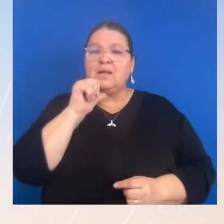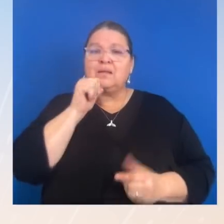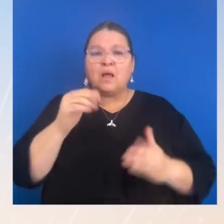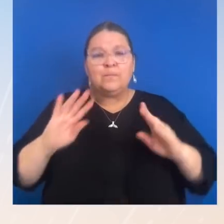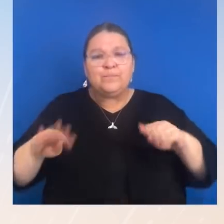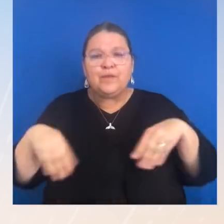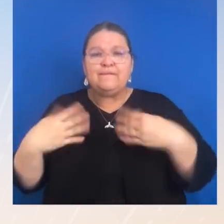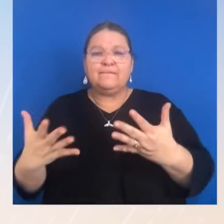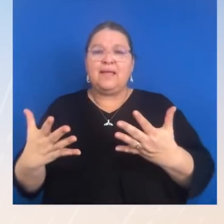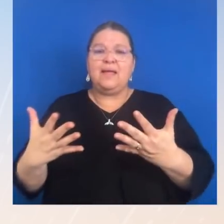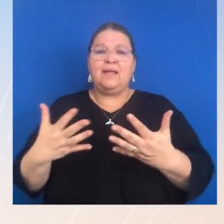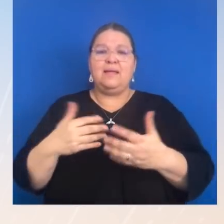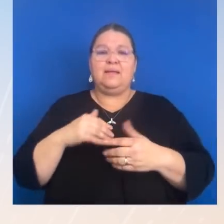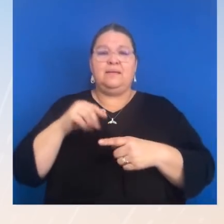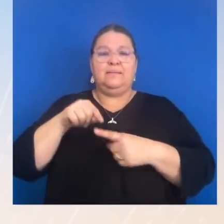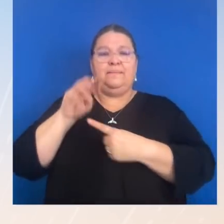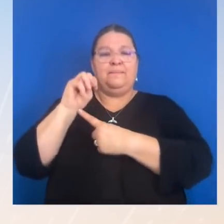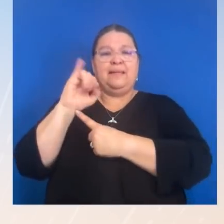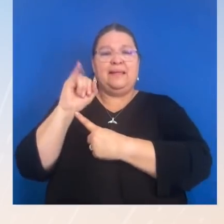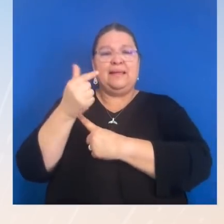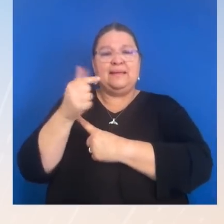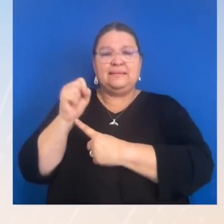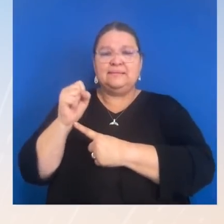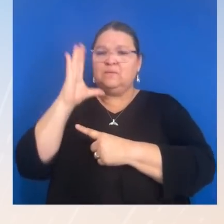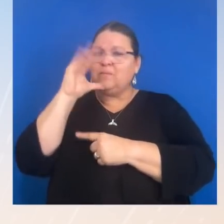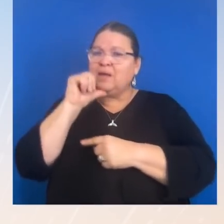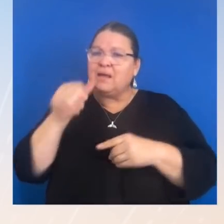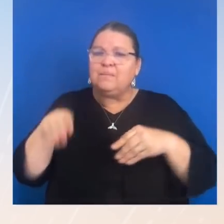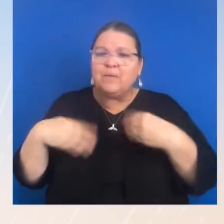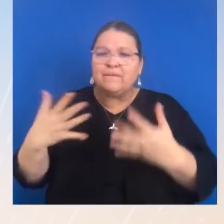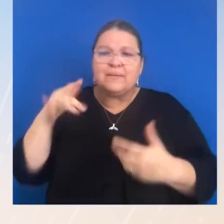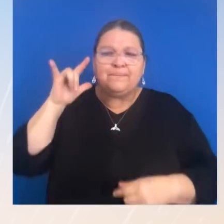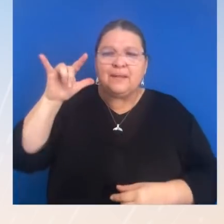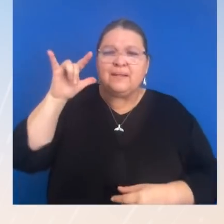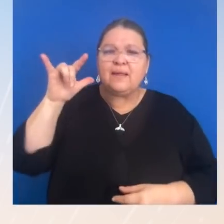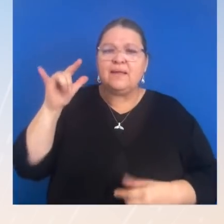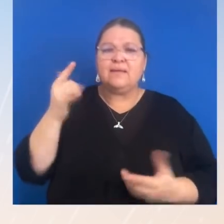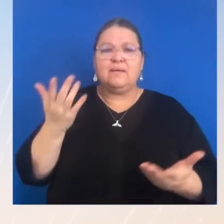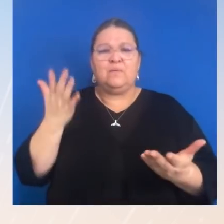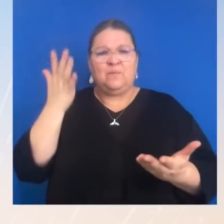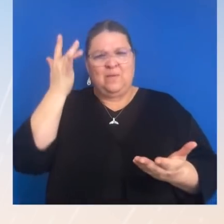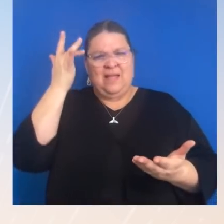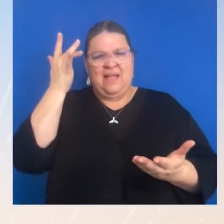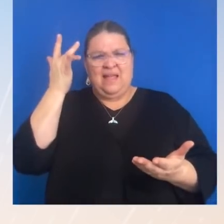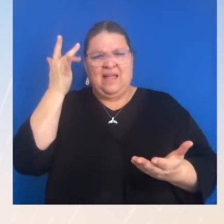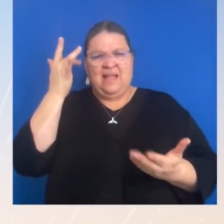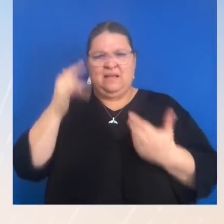Why is that a higher risk than not providing them? We're already witnessing civilians die as we speak.